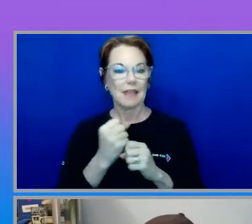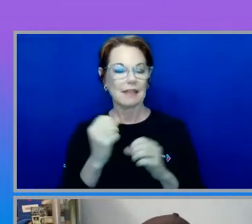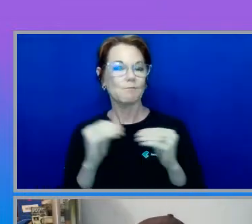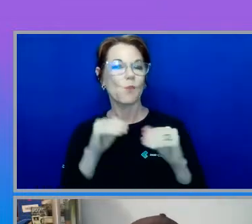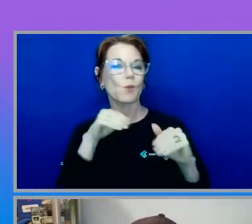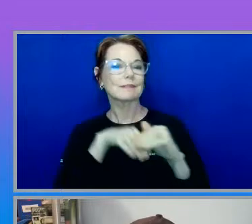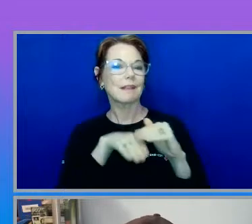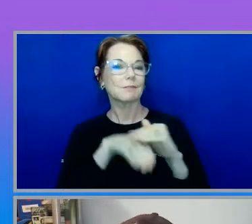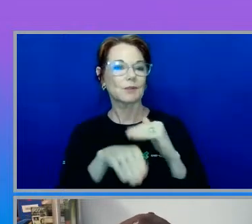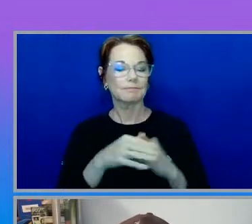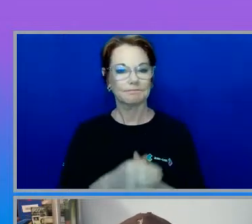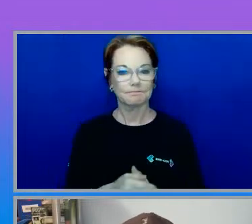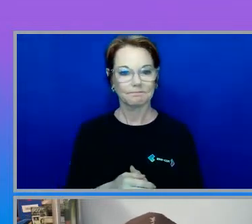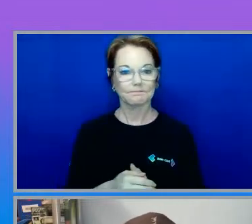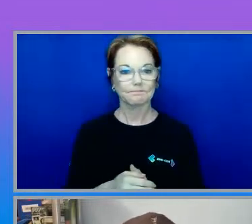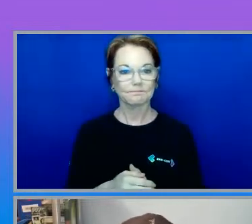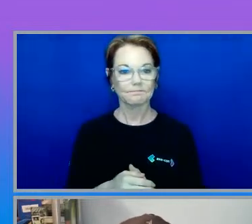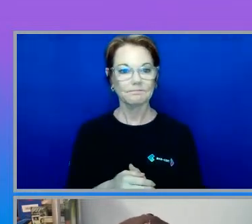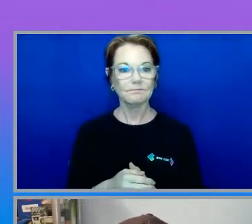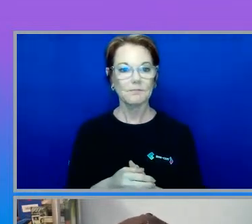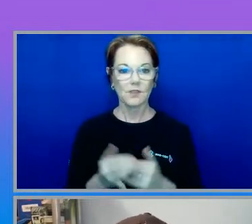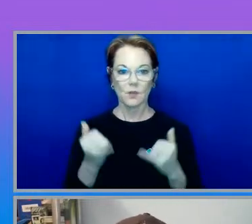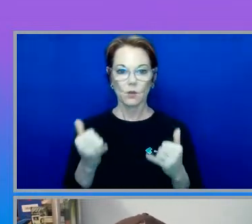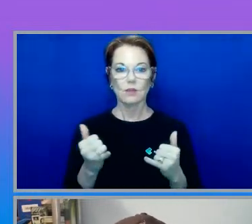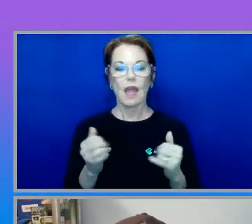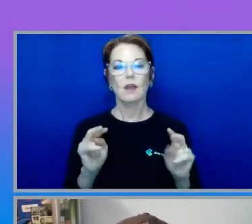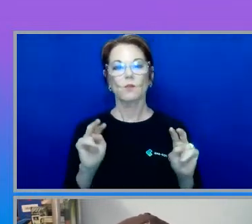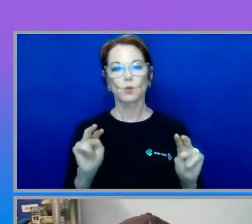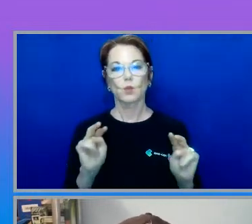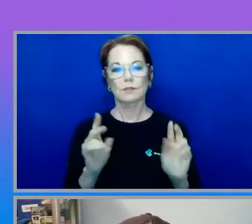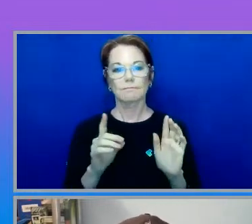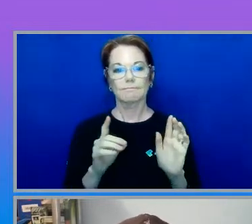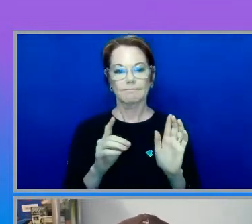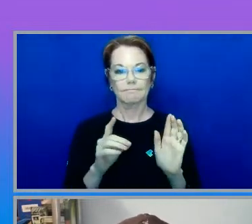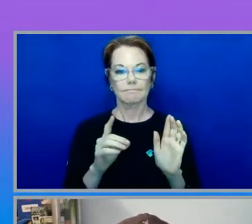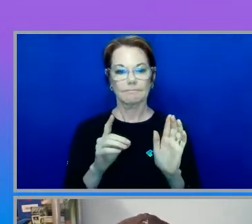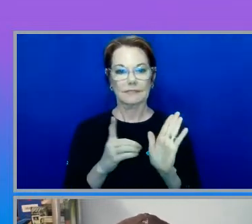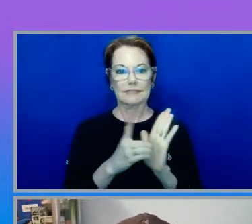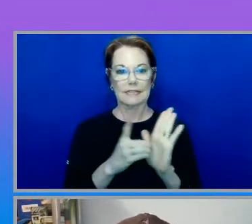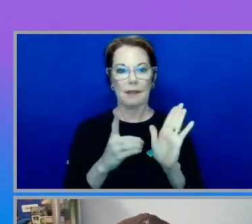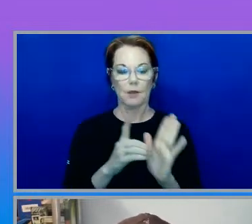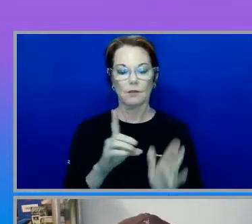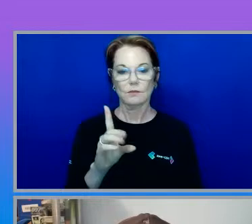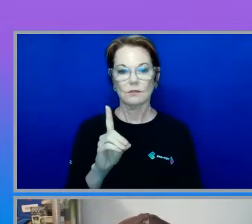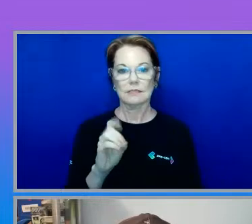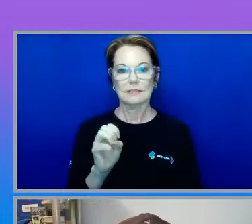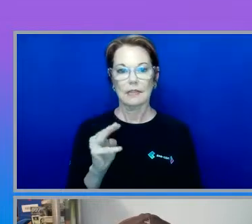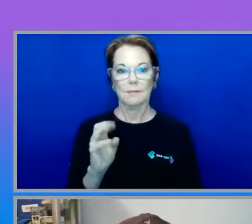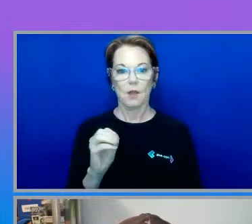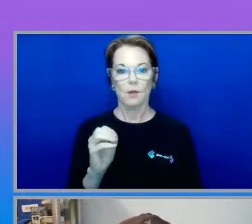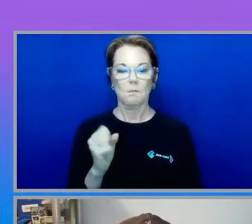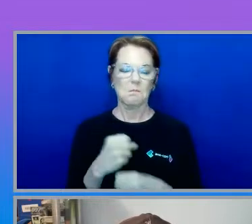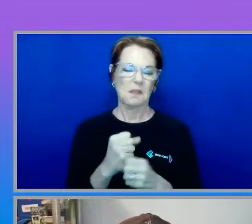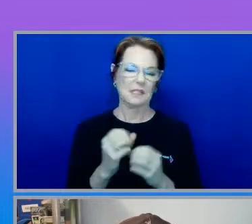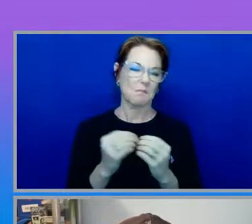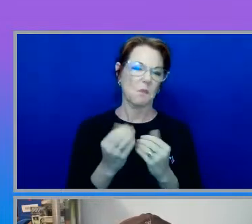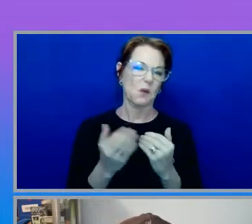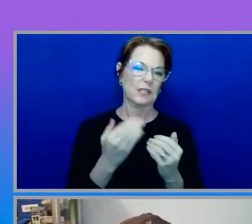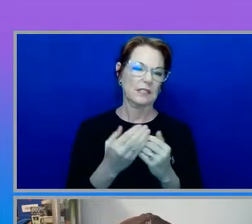accessible. All right, let's just take a look at a demo, because I think that just makes